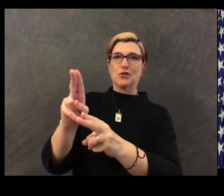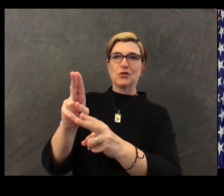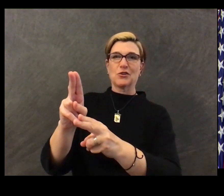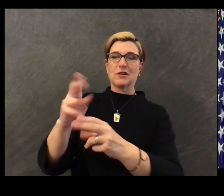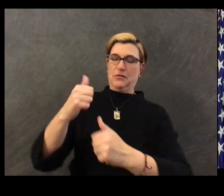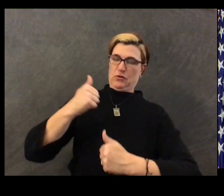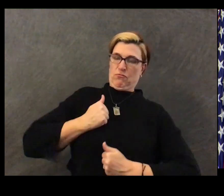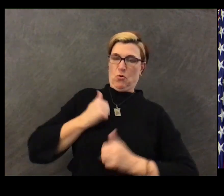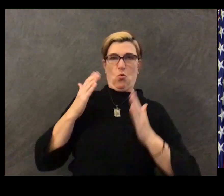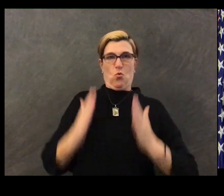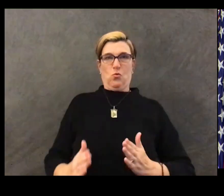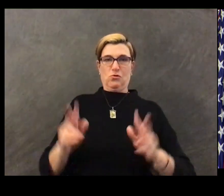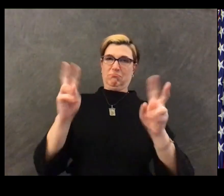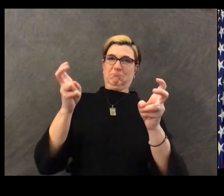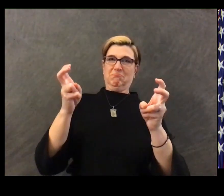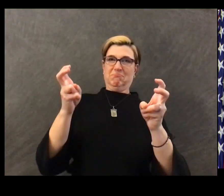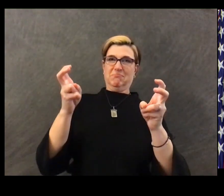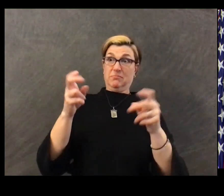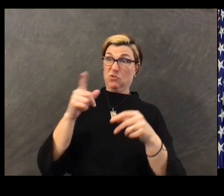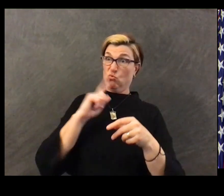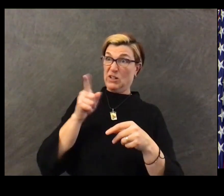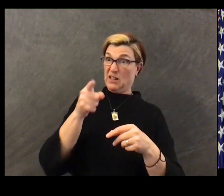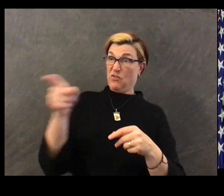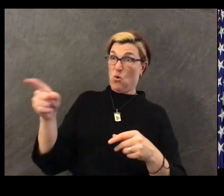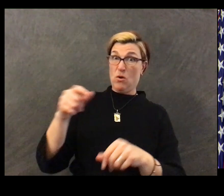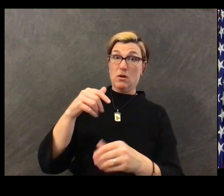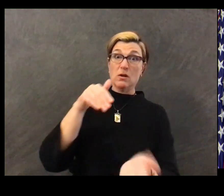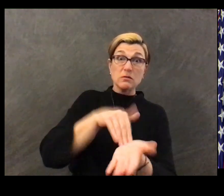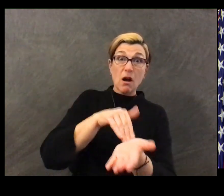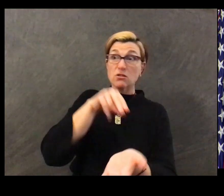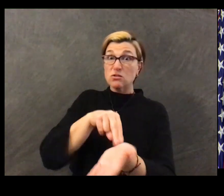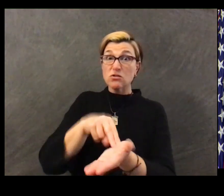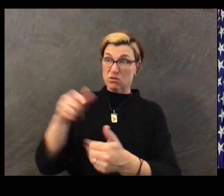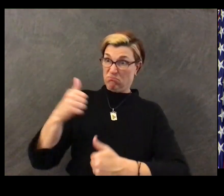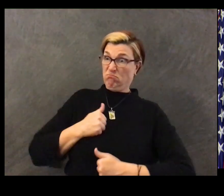warriors to those incredible pilots that all of the fighters that we have for the